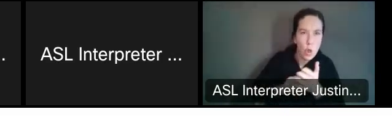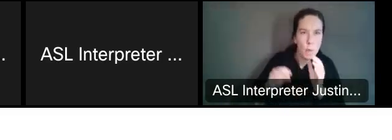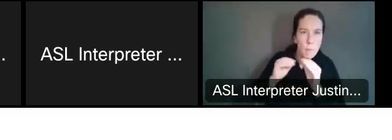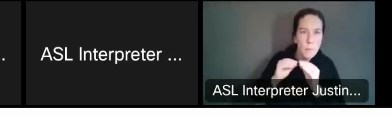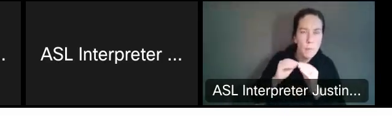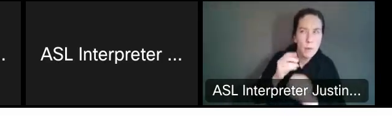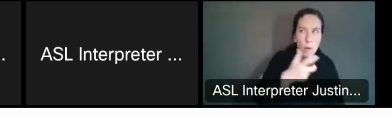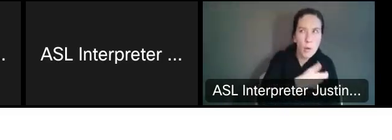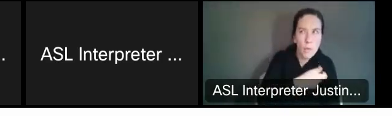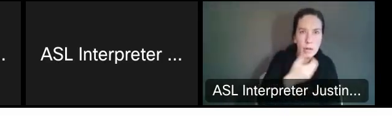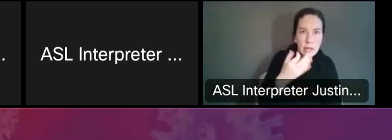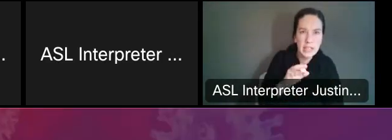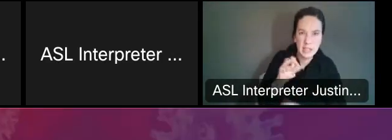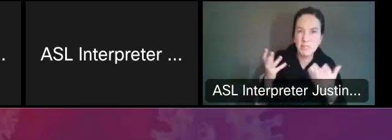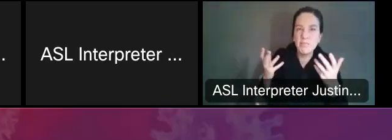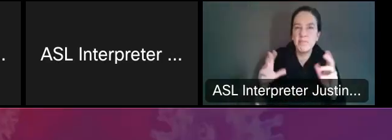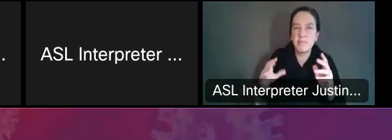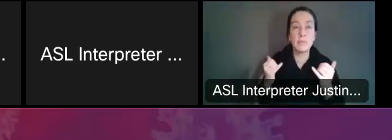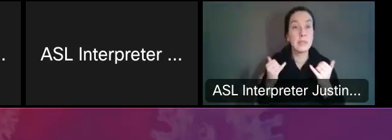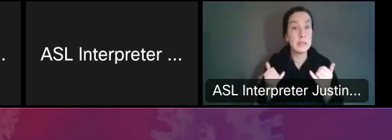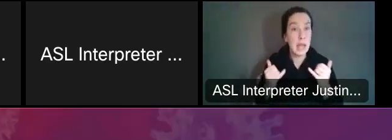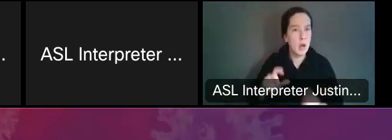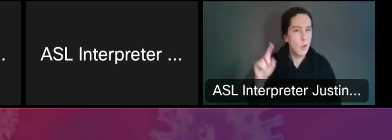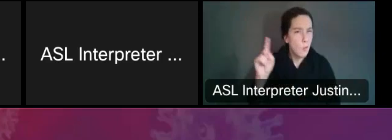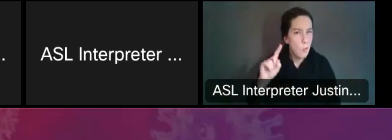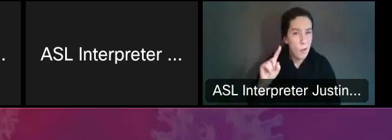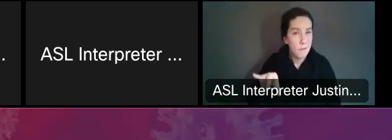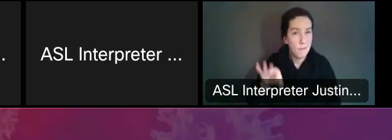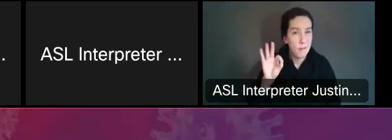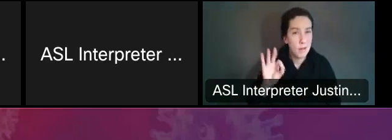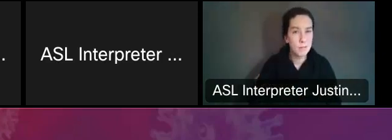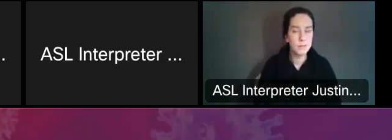Next there are many places to get vaccinated.